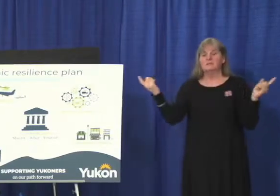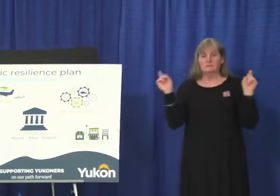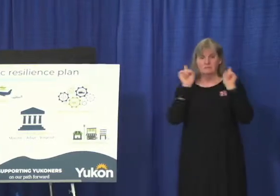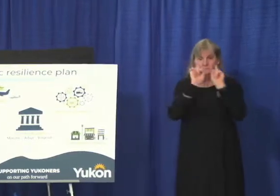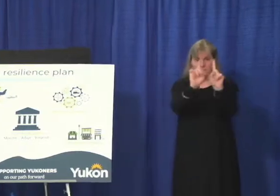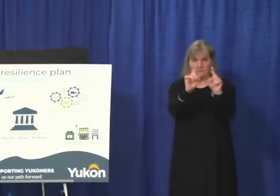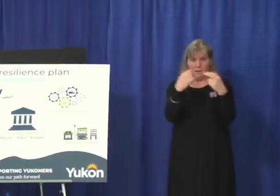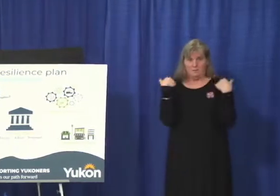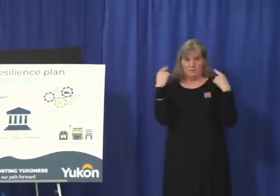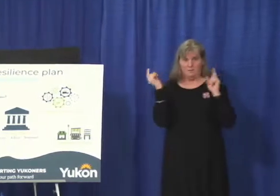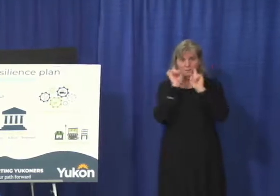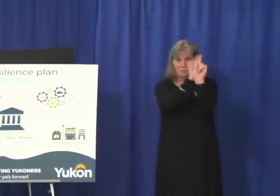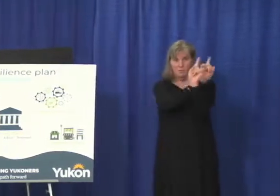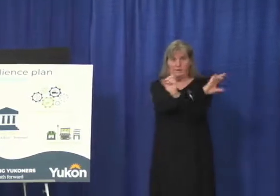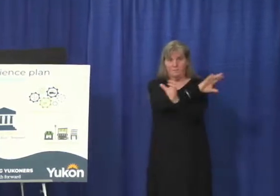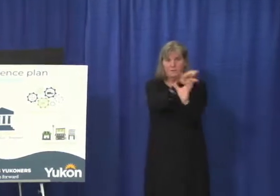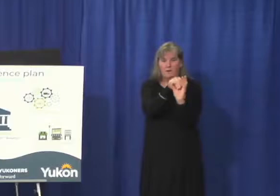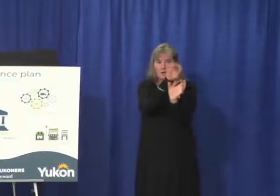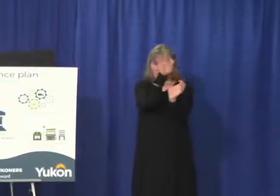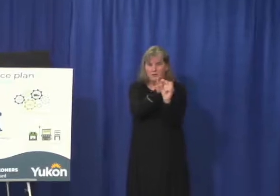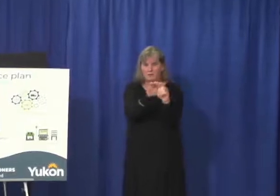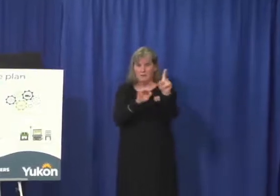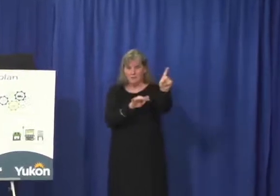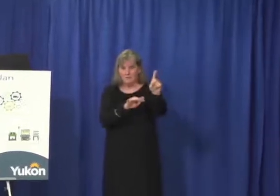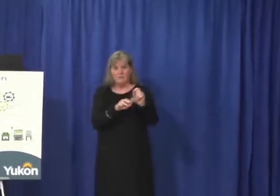their democratic duties.